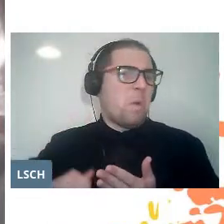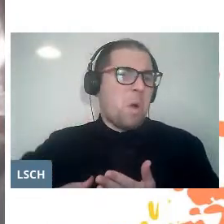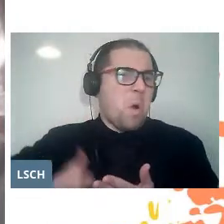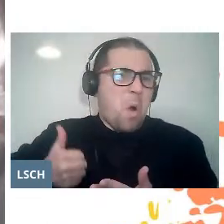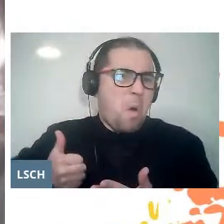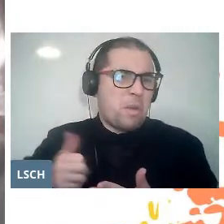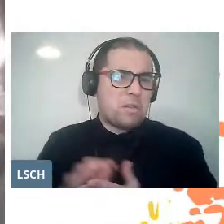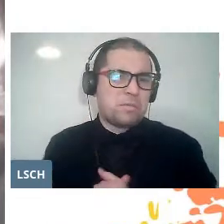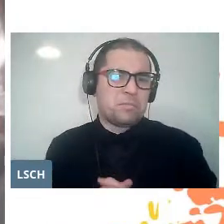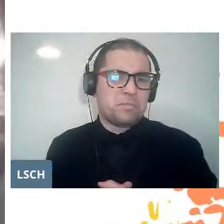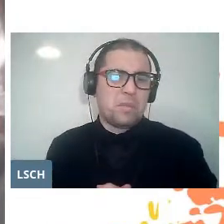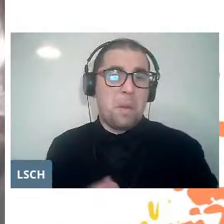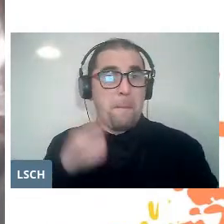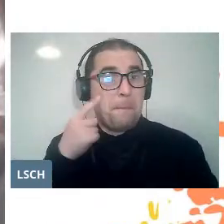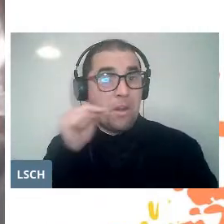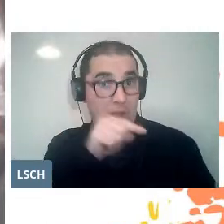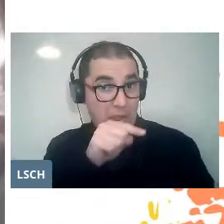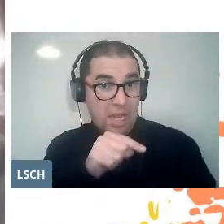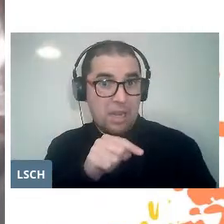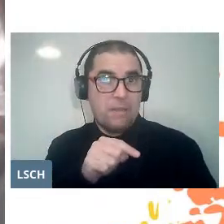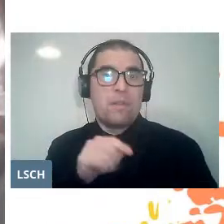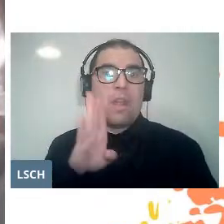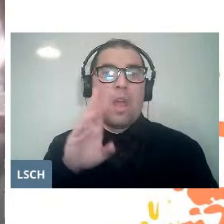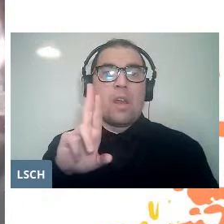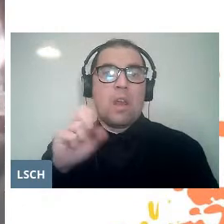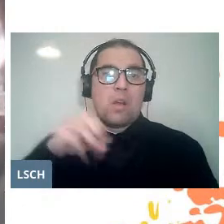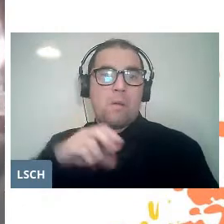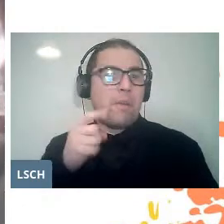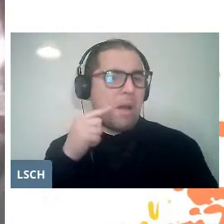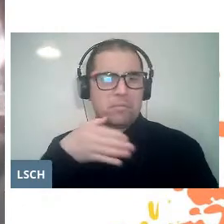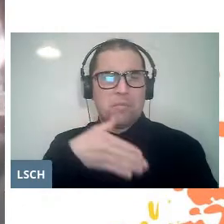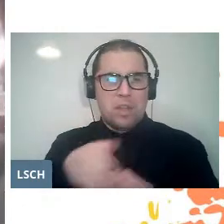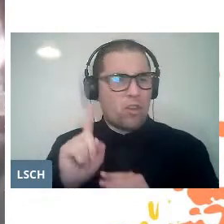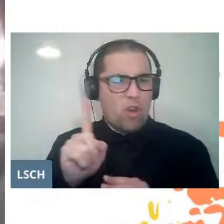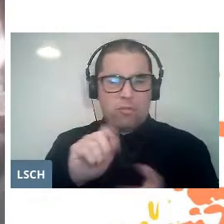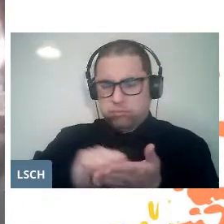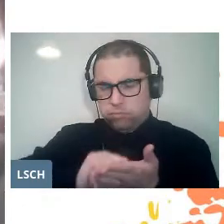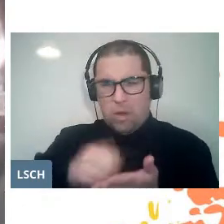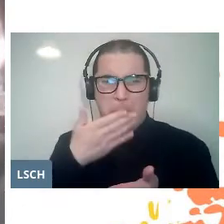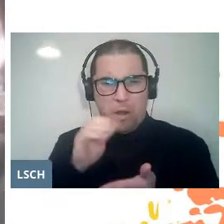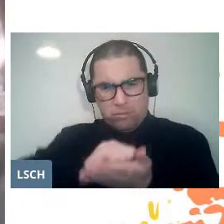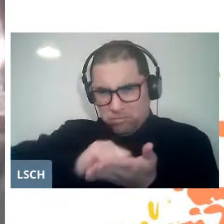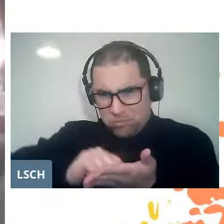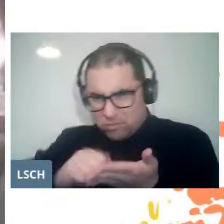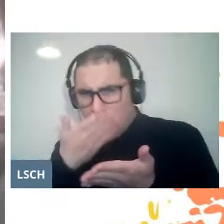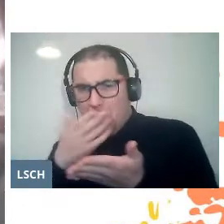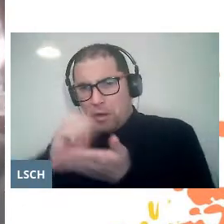However, Brahms ' rigor prevented him from inserting himself into this genre,